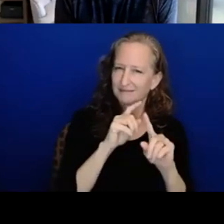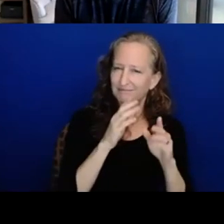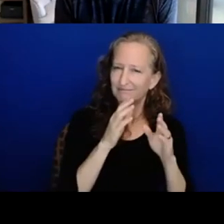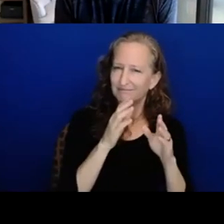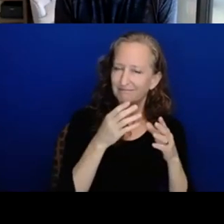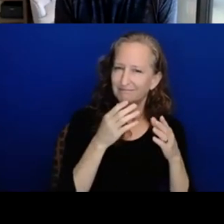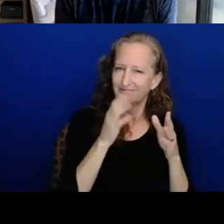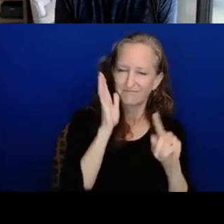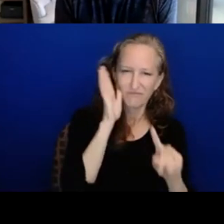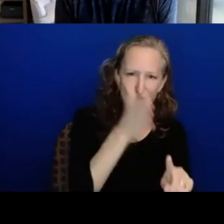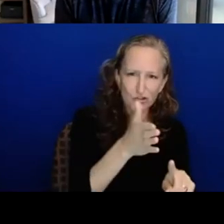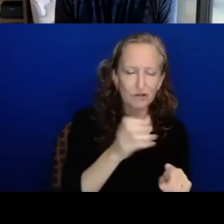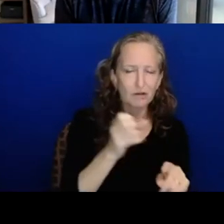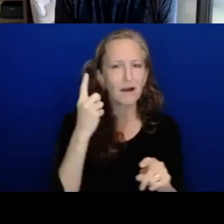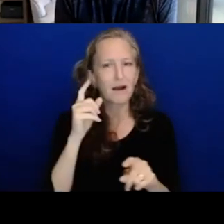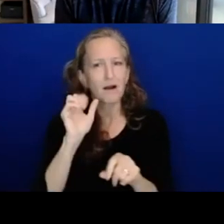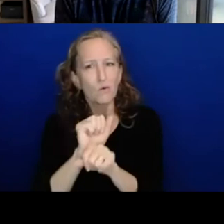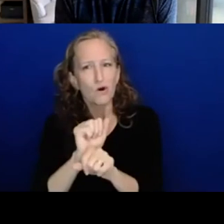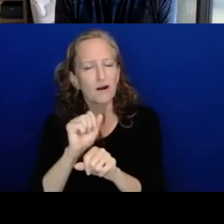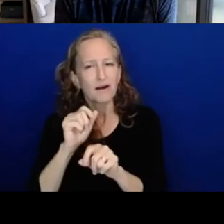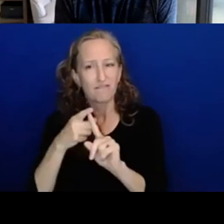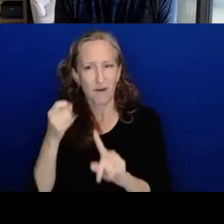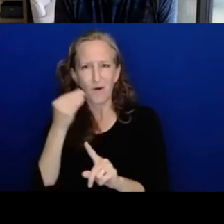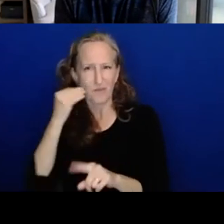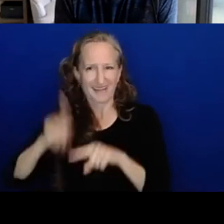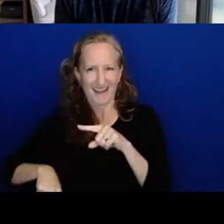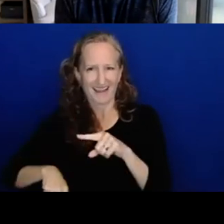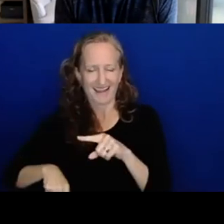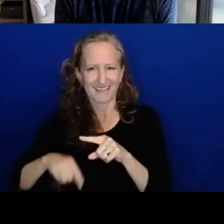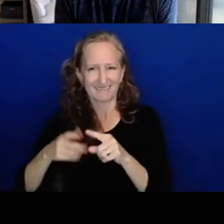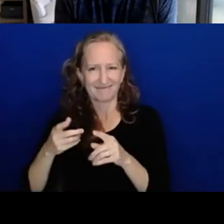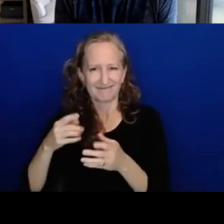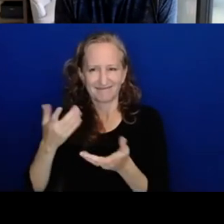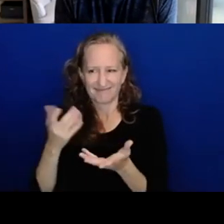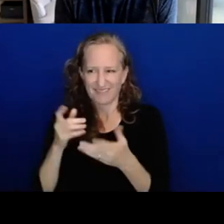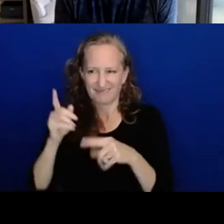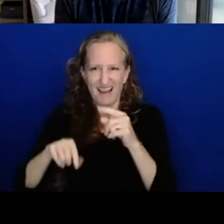afford to work from home. They can't work from home. Right? And so, so, what does the